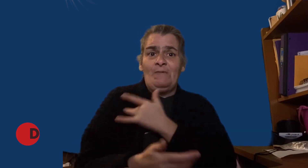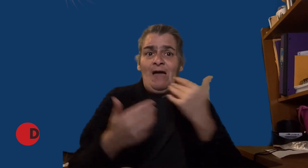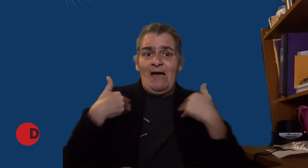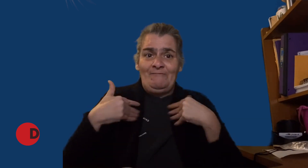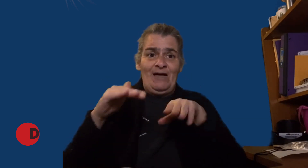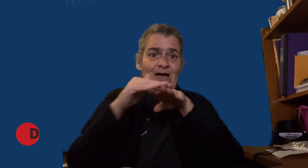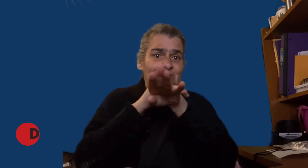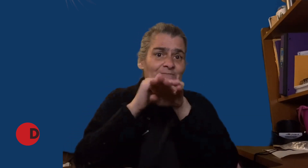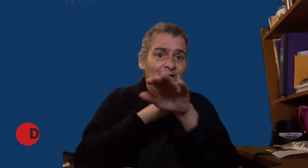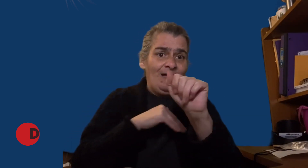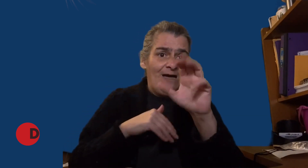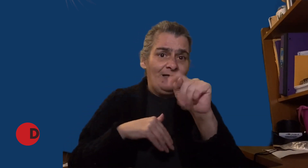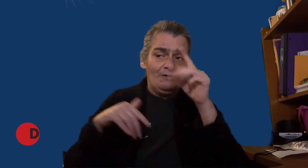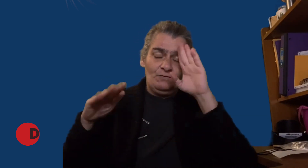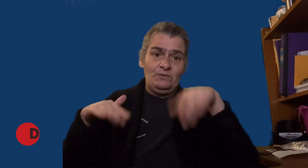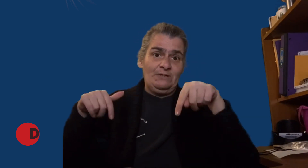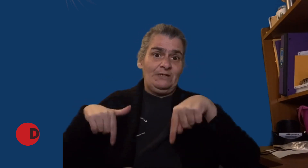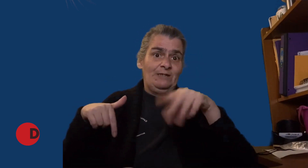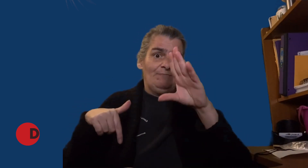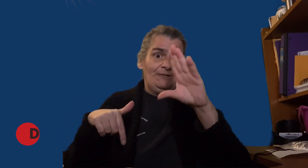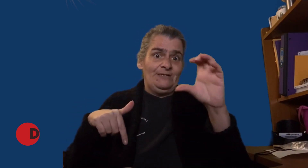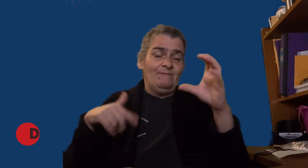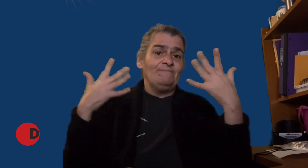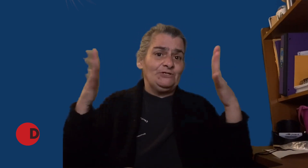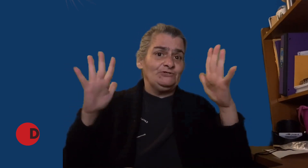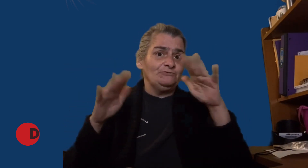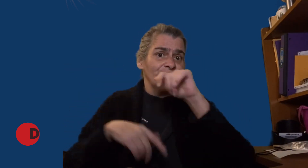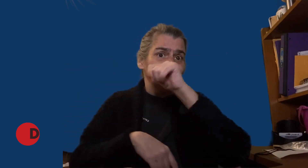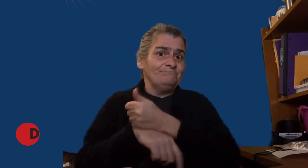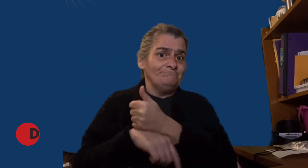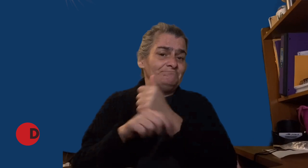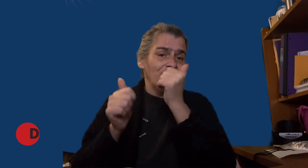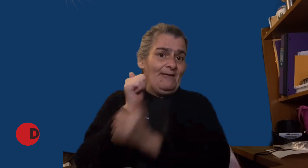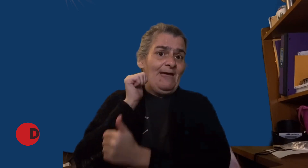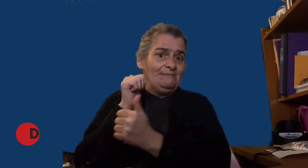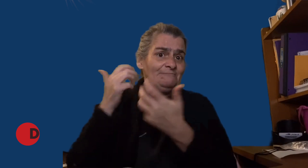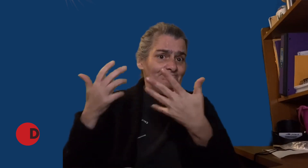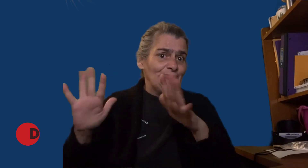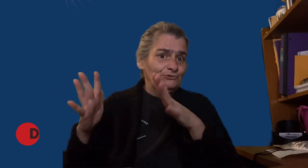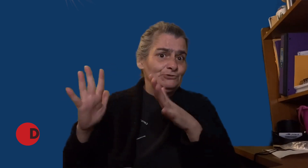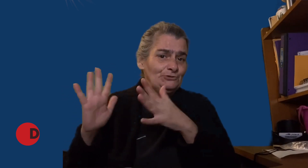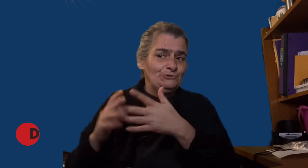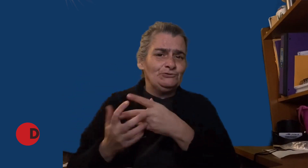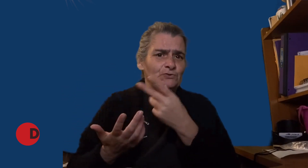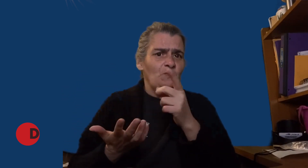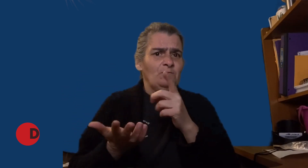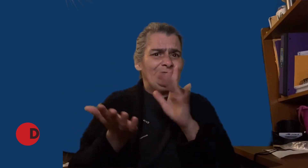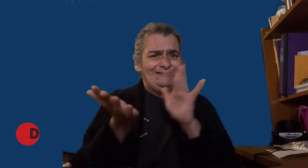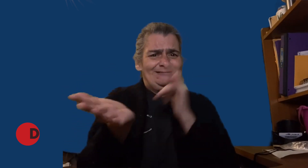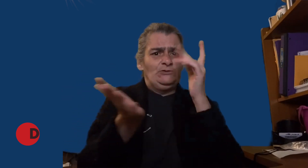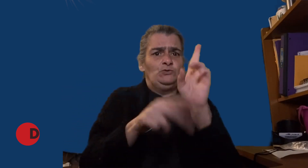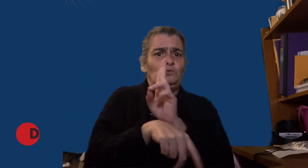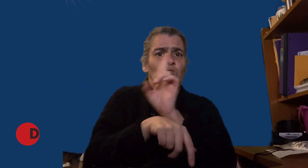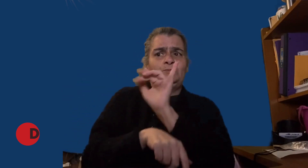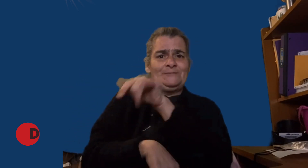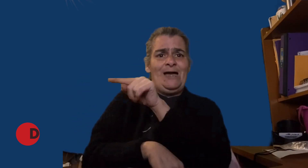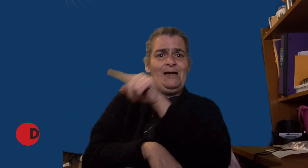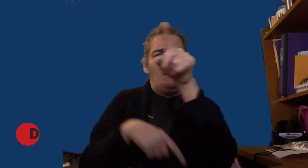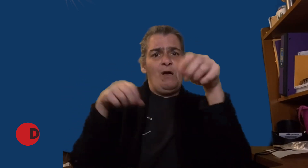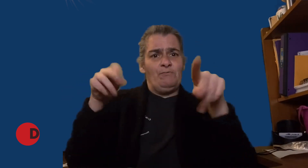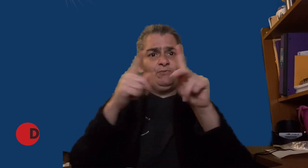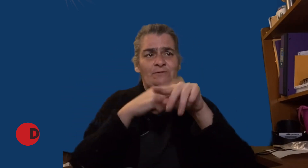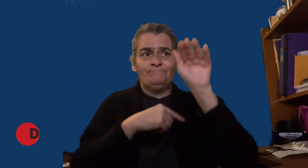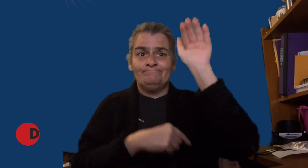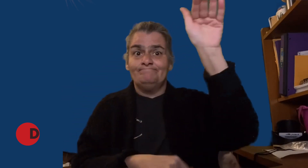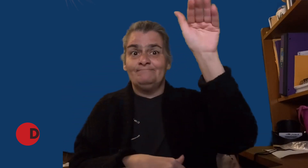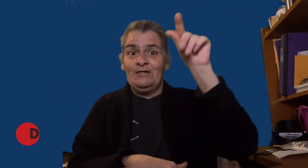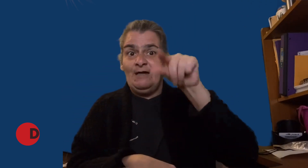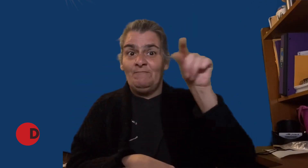of awareness. This is a way for us all to collaborate.